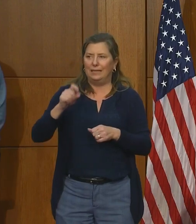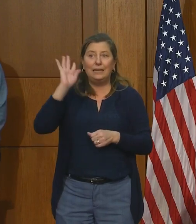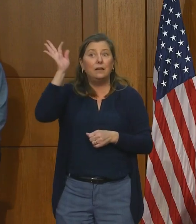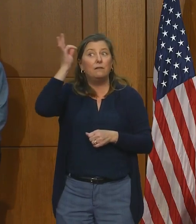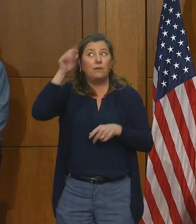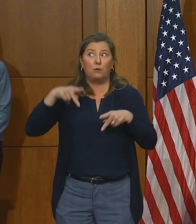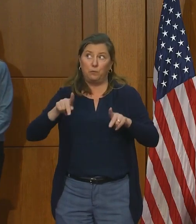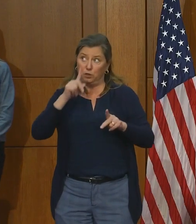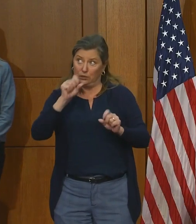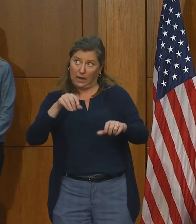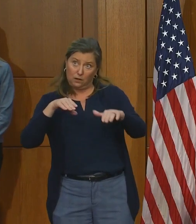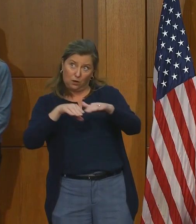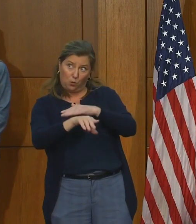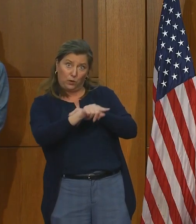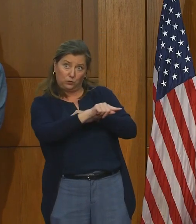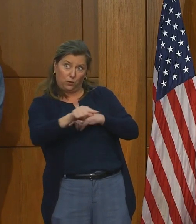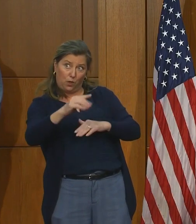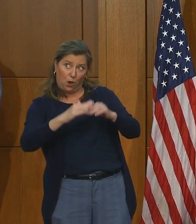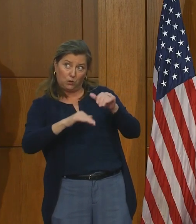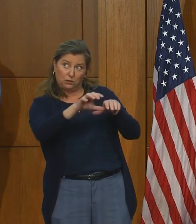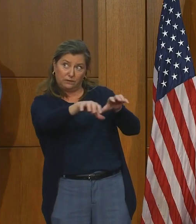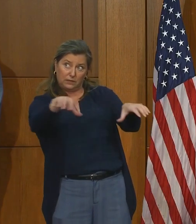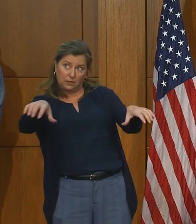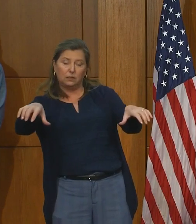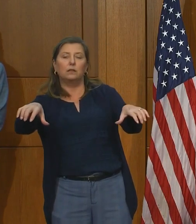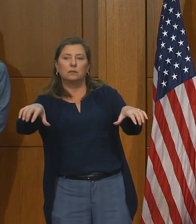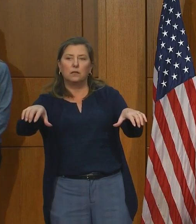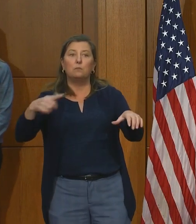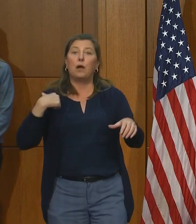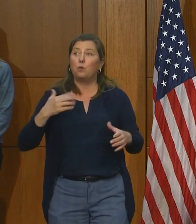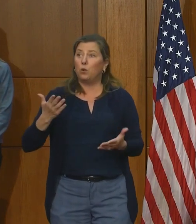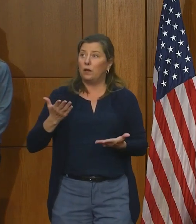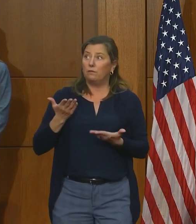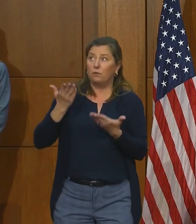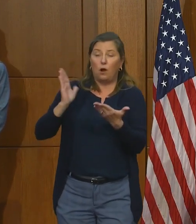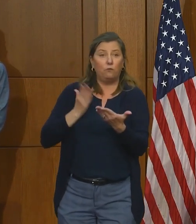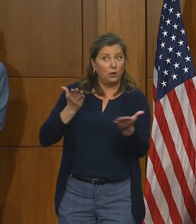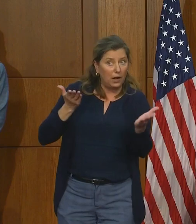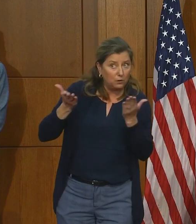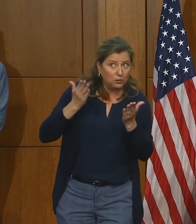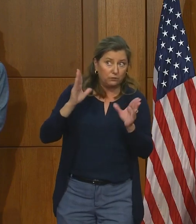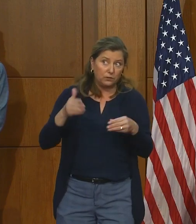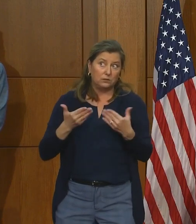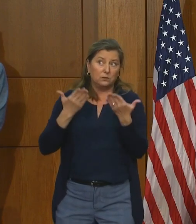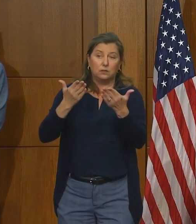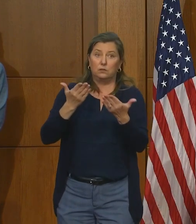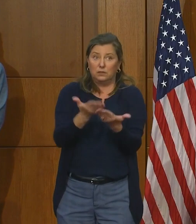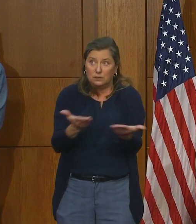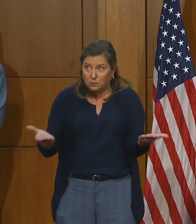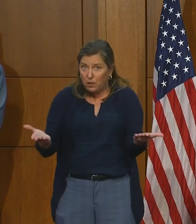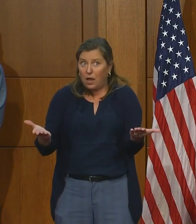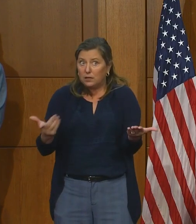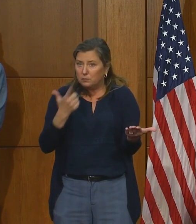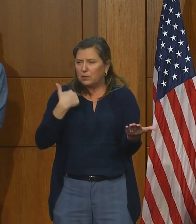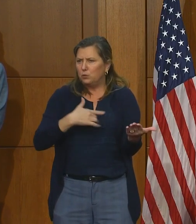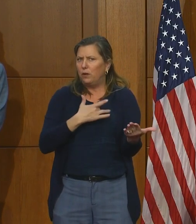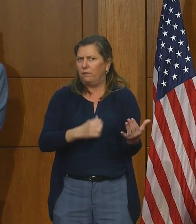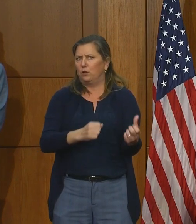JUST TO FOLLOW UP- WE DO FEB PERMISSION TO GO INTO THOSE FACILITIES BUT WE HAVE-